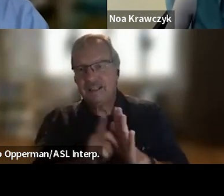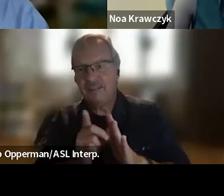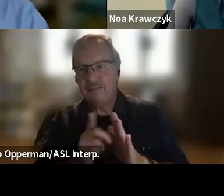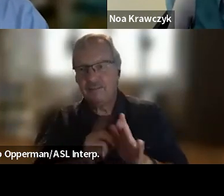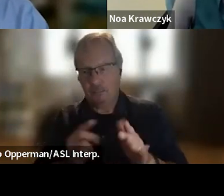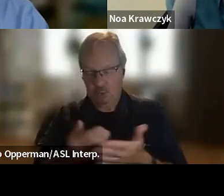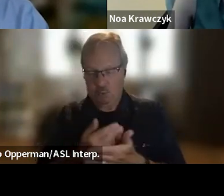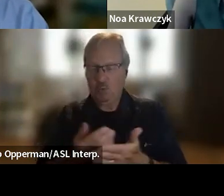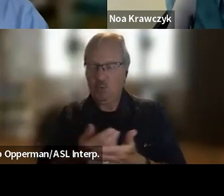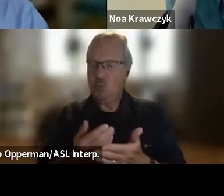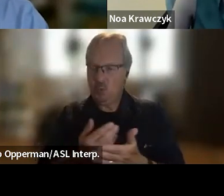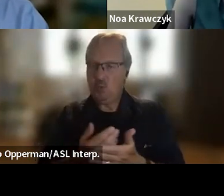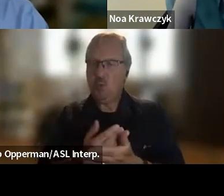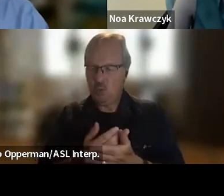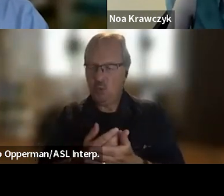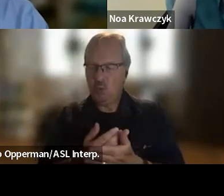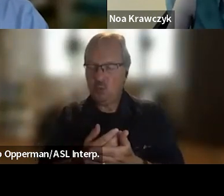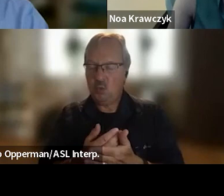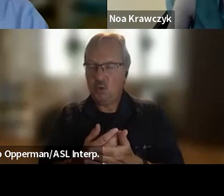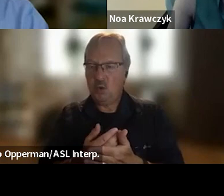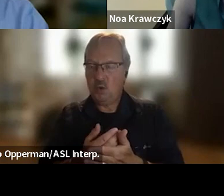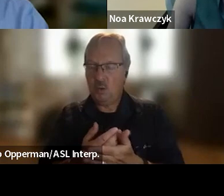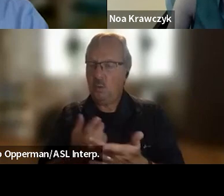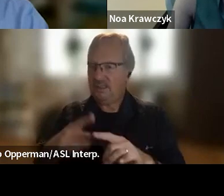others, I mean, we did rely on some of our partners.